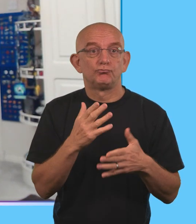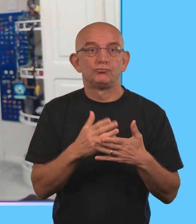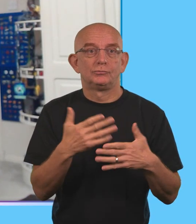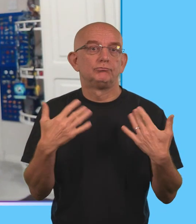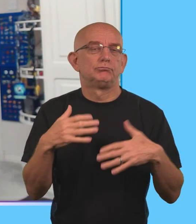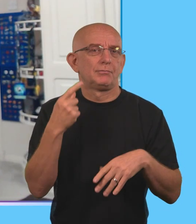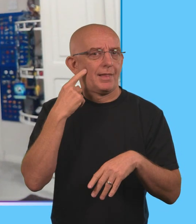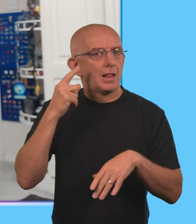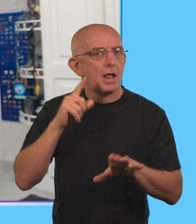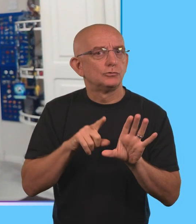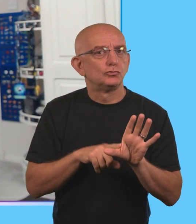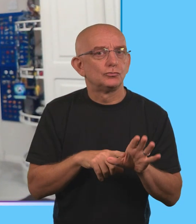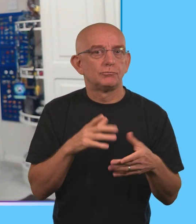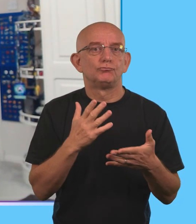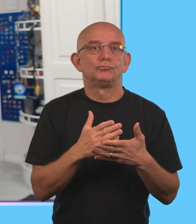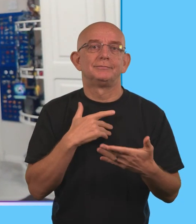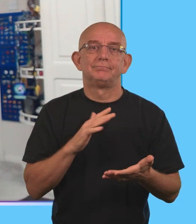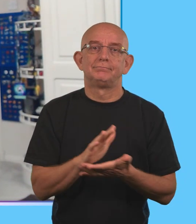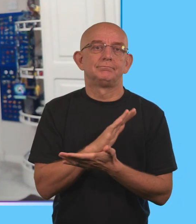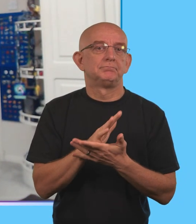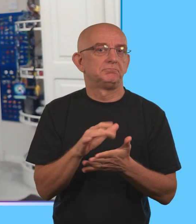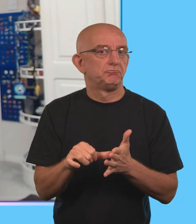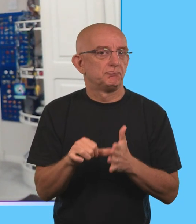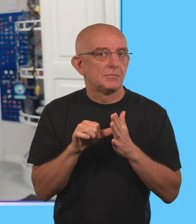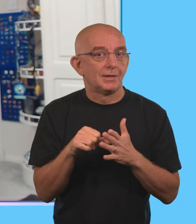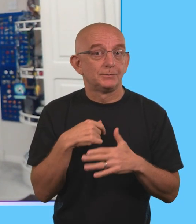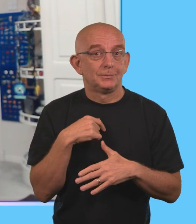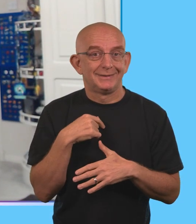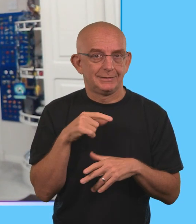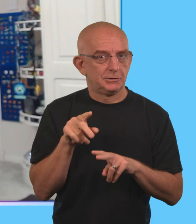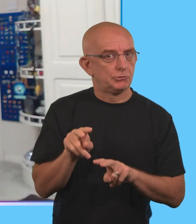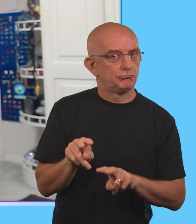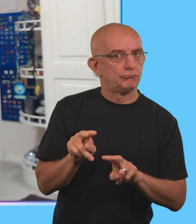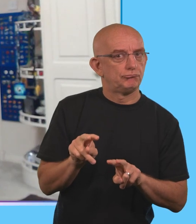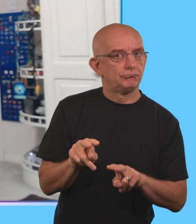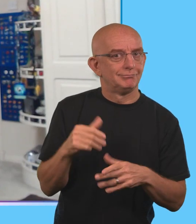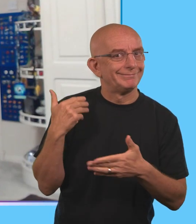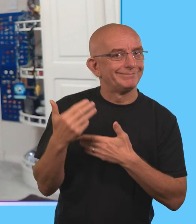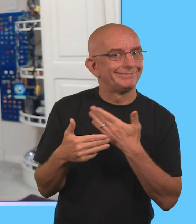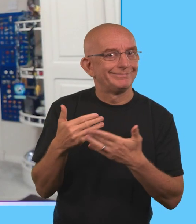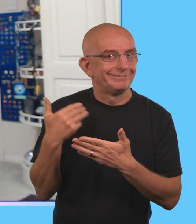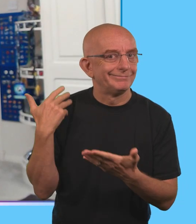year, and was very, very pleased and impressed, and I've been keeping an eye on it ever since.